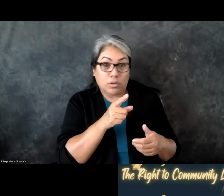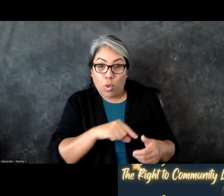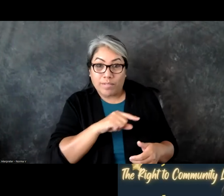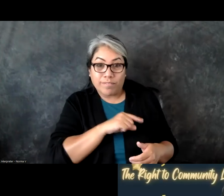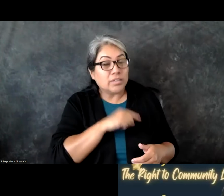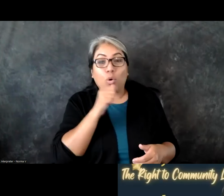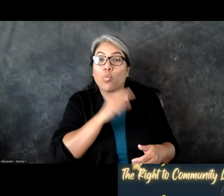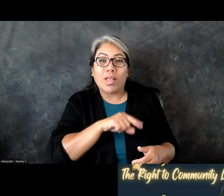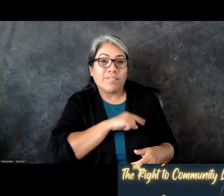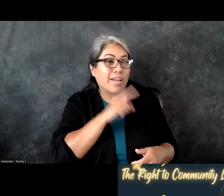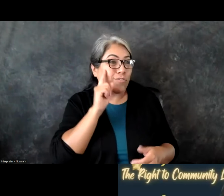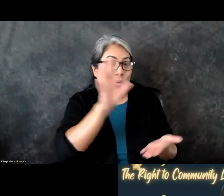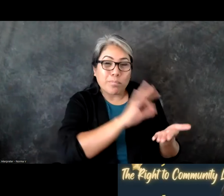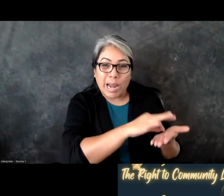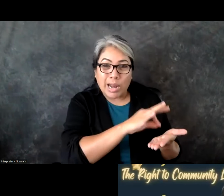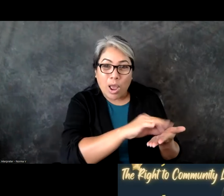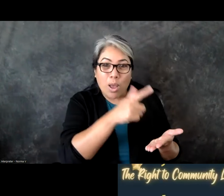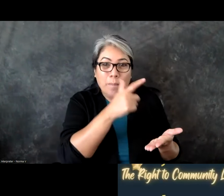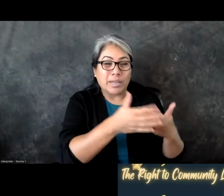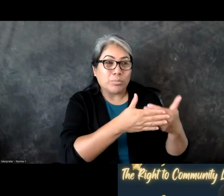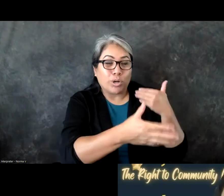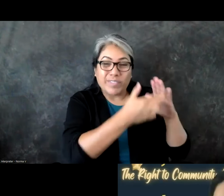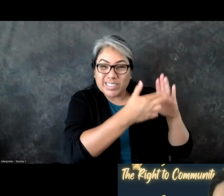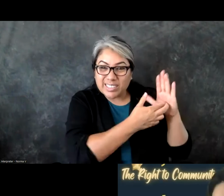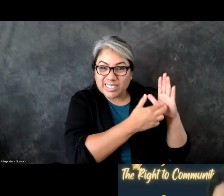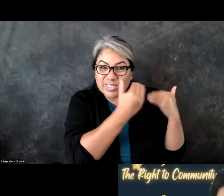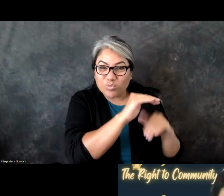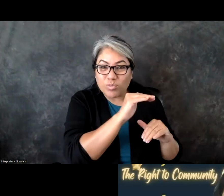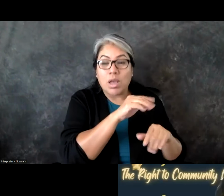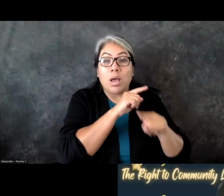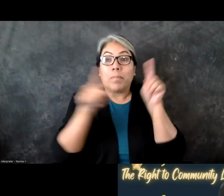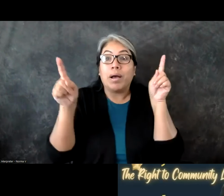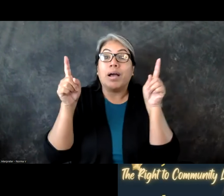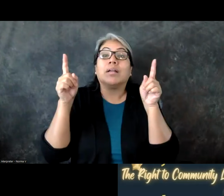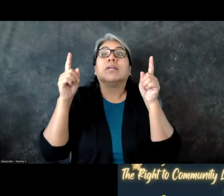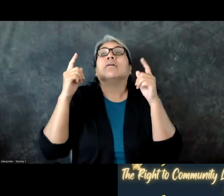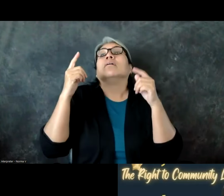older adult who has, you know, $2,000 and